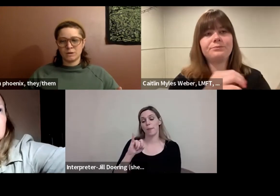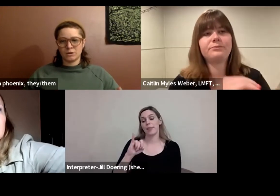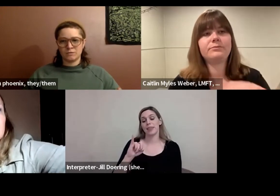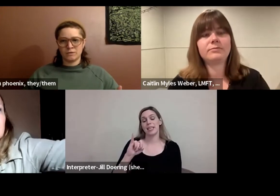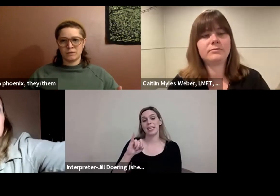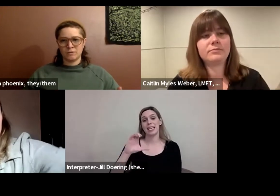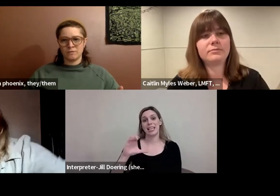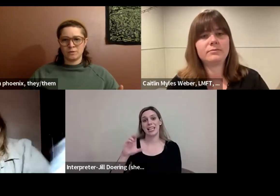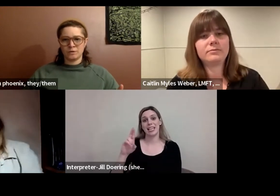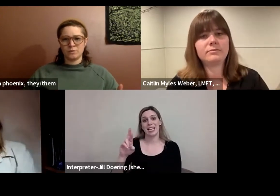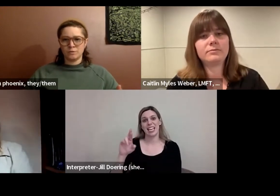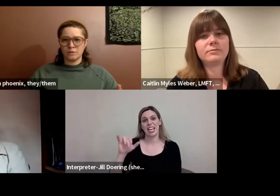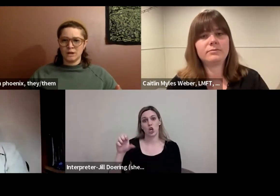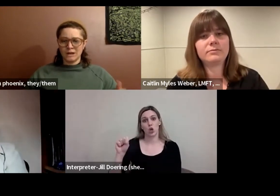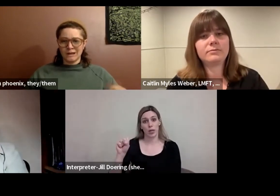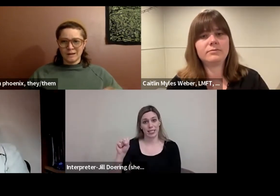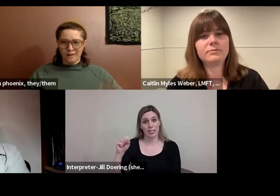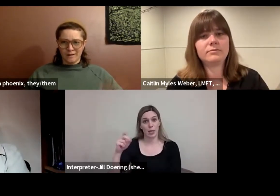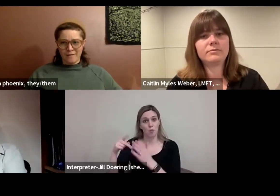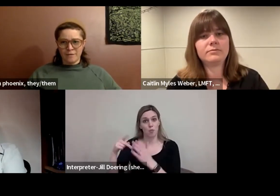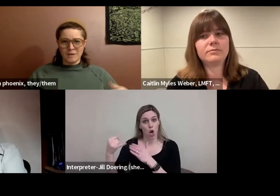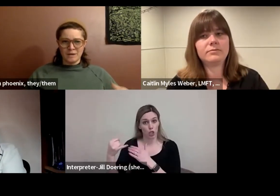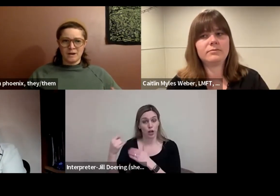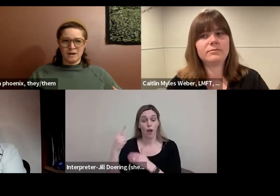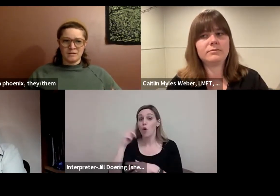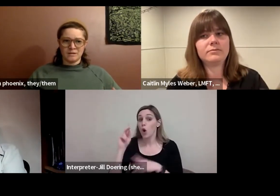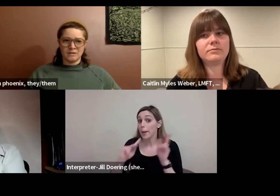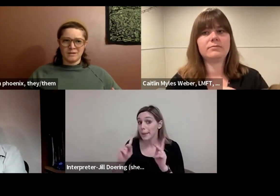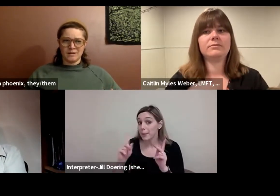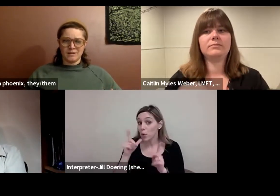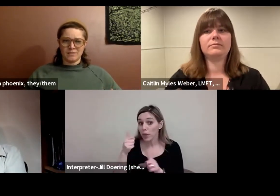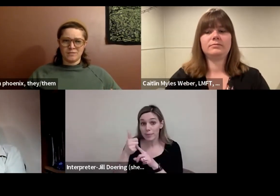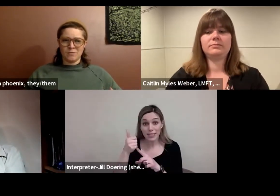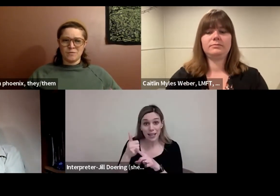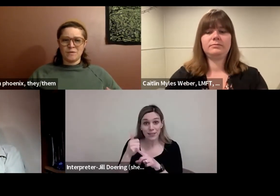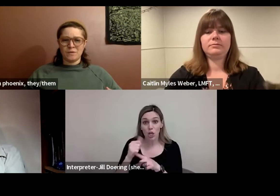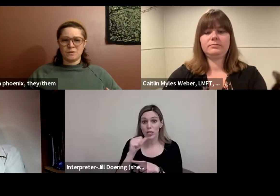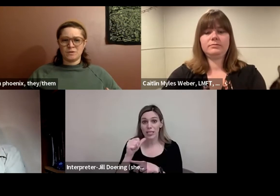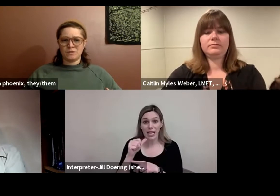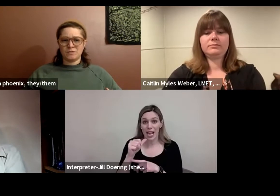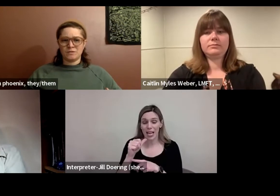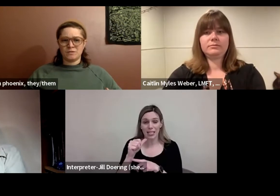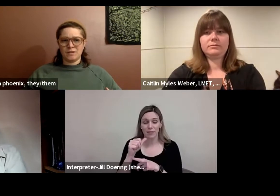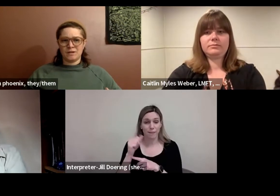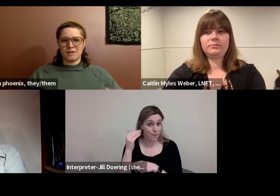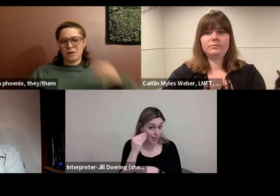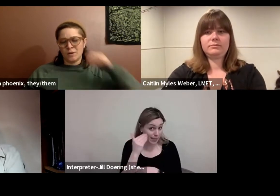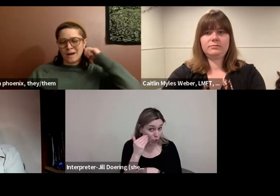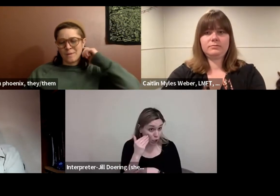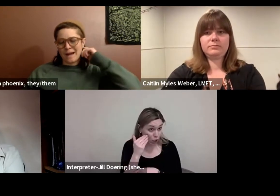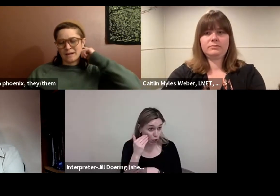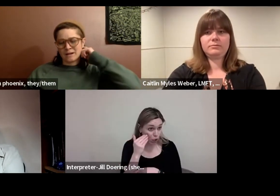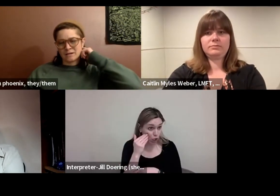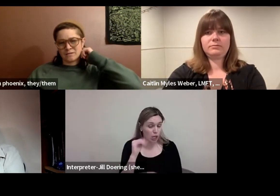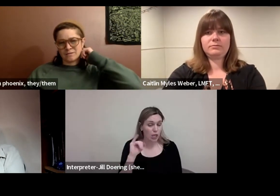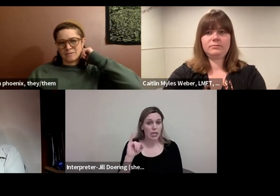which for folks who are not familiar, it's a group of folks a while back